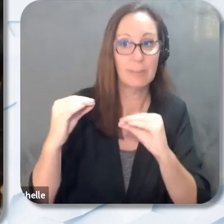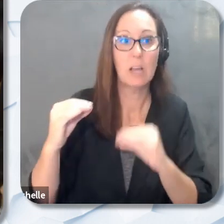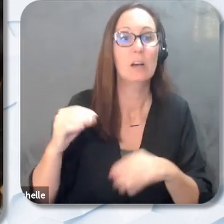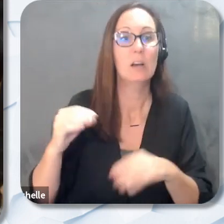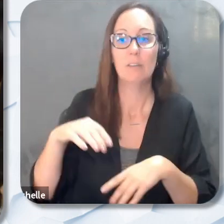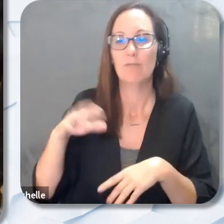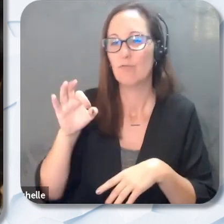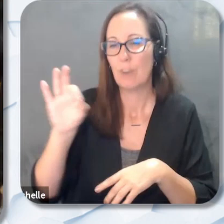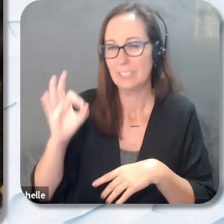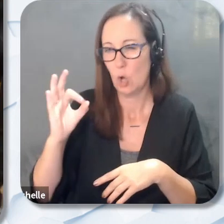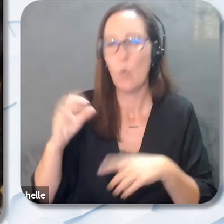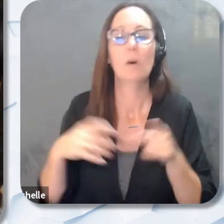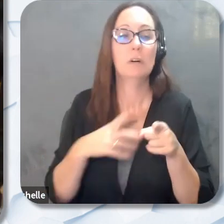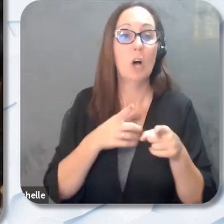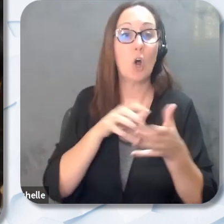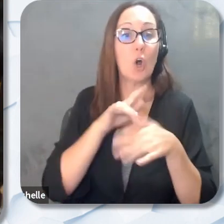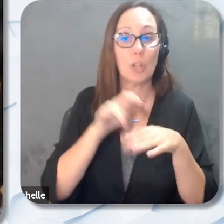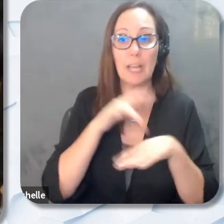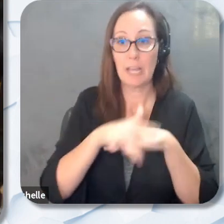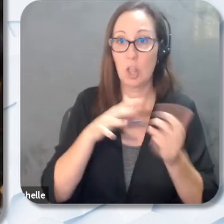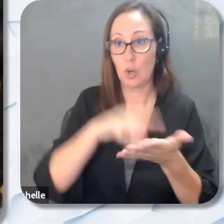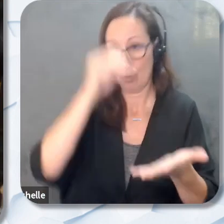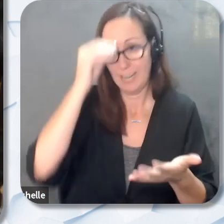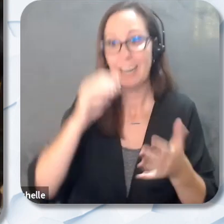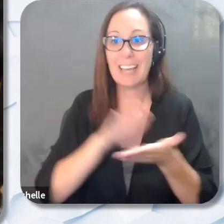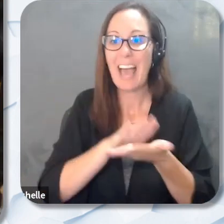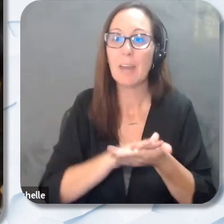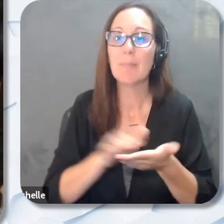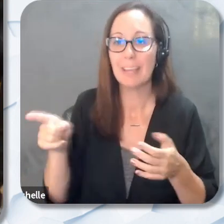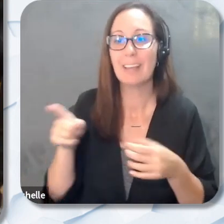principles academy that perhaps deanna matisse's on our panel will be able to tell us about today.